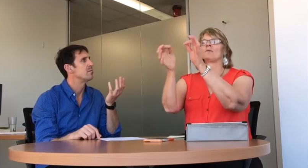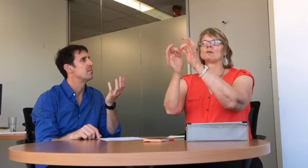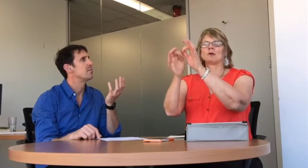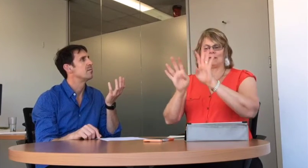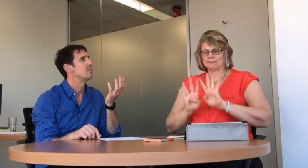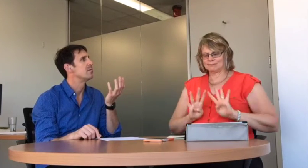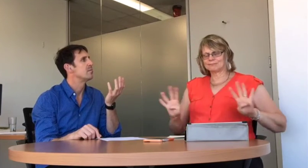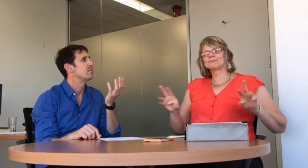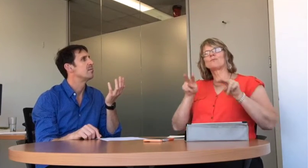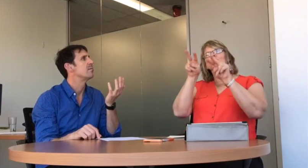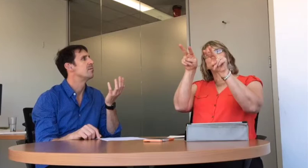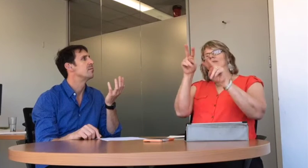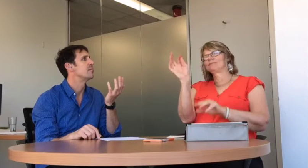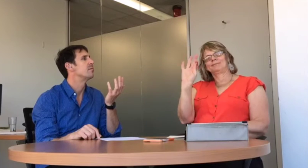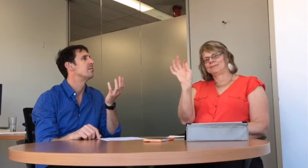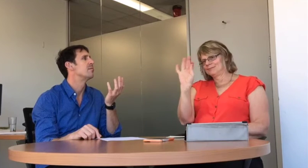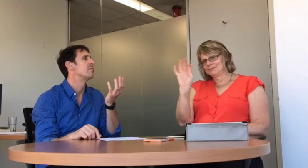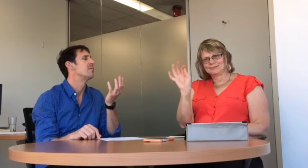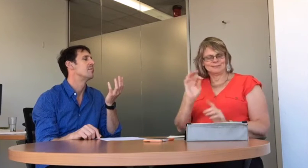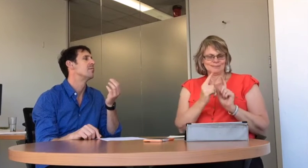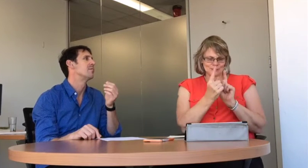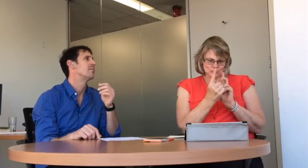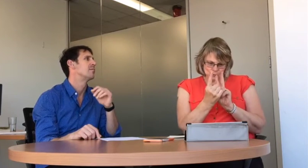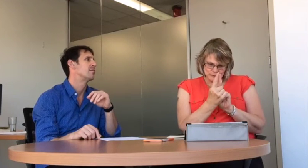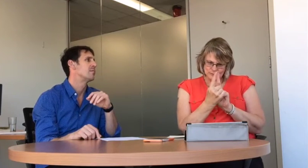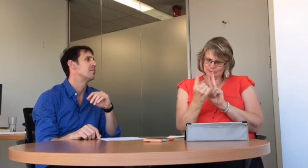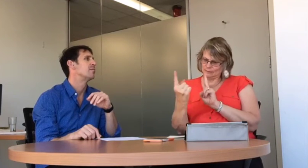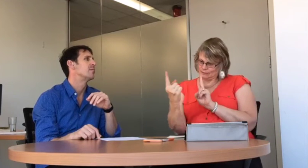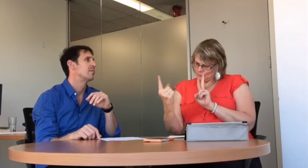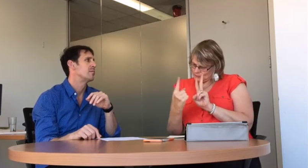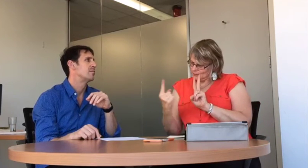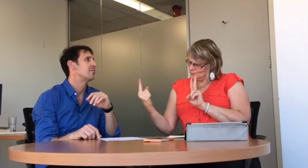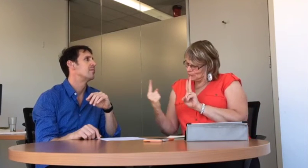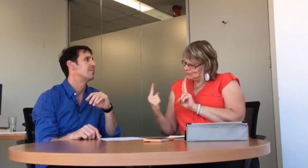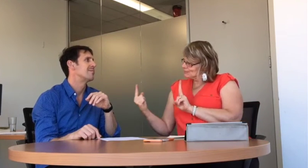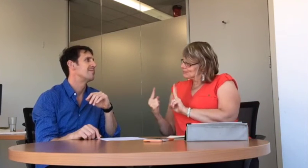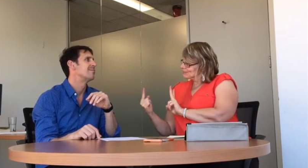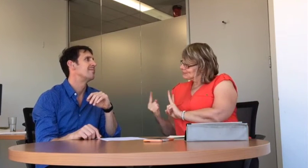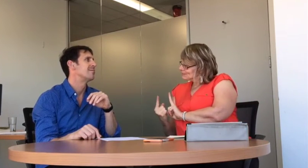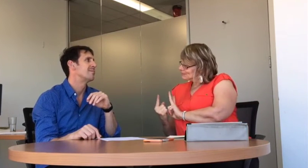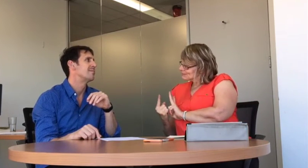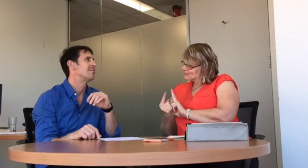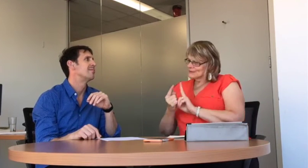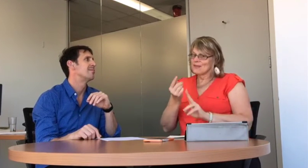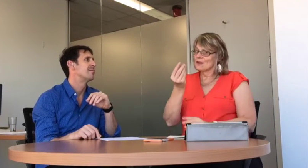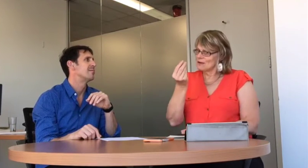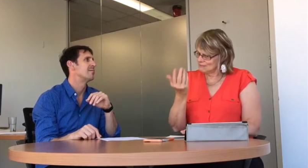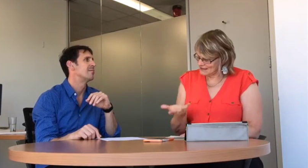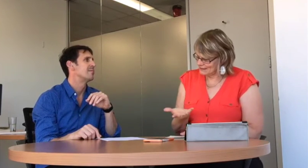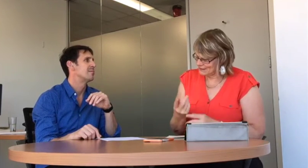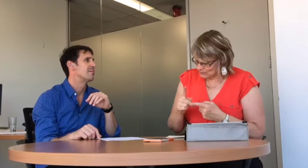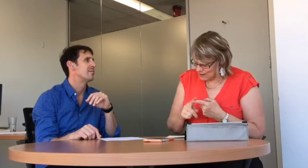In a situation like a conference, for example, you can't just have one stage interpreter for an audience of deaf-blind people.